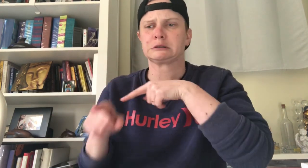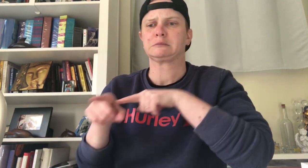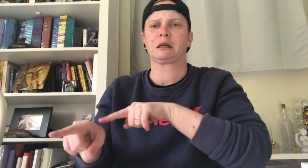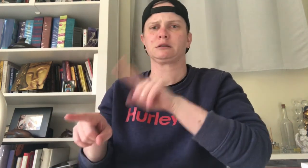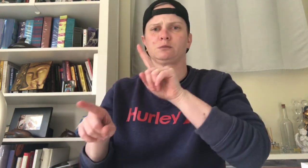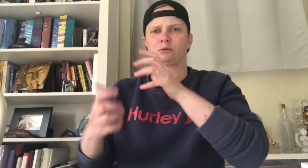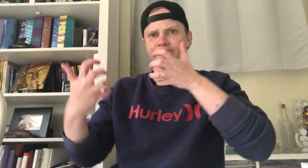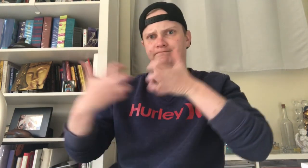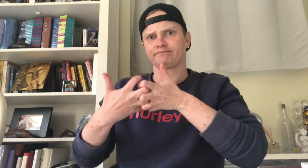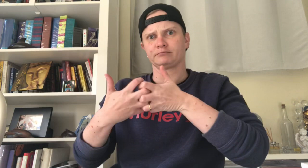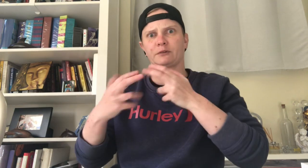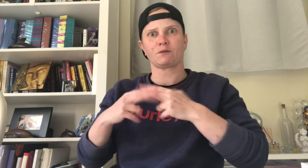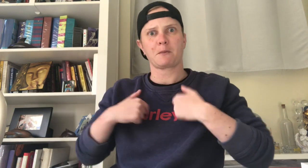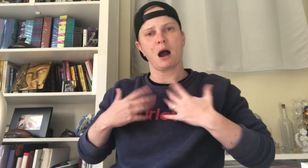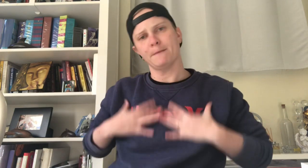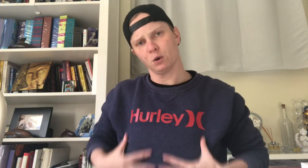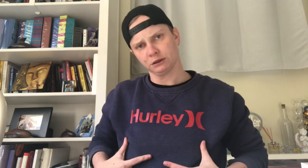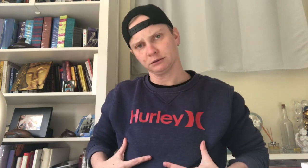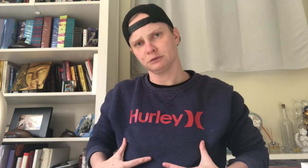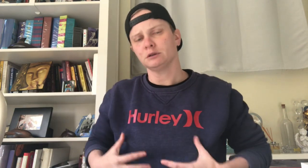depending on what works for me and my body